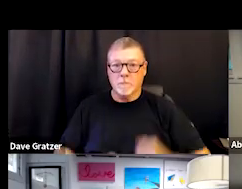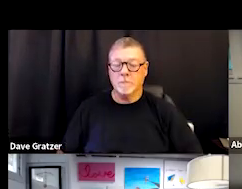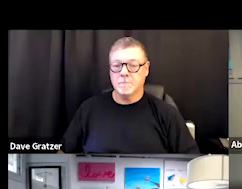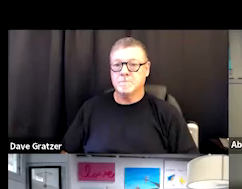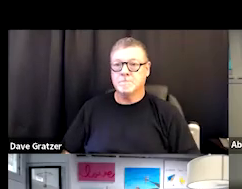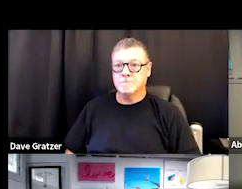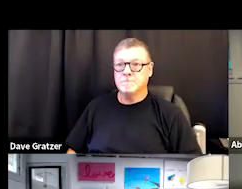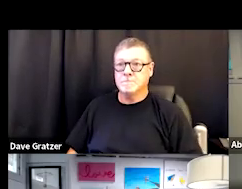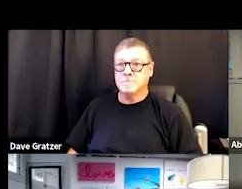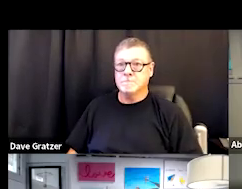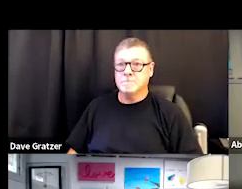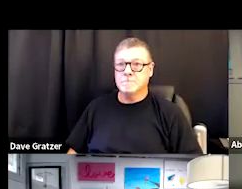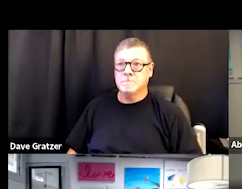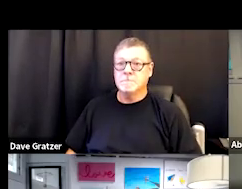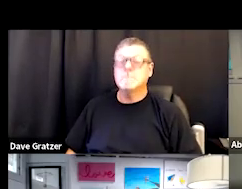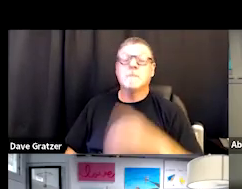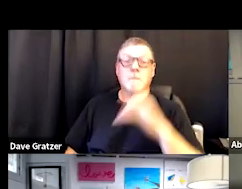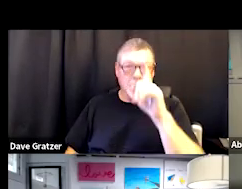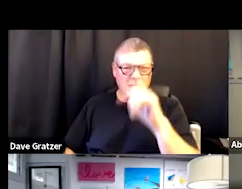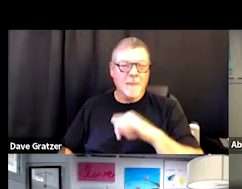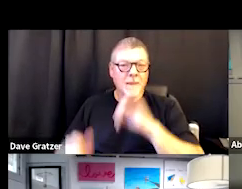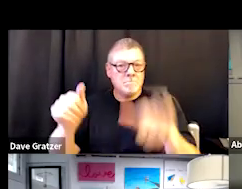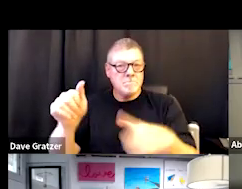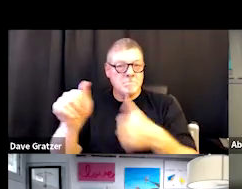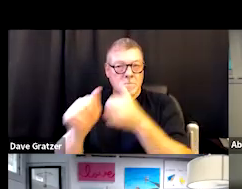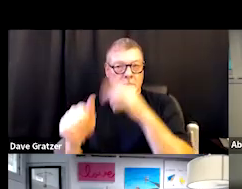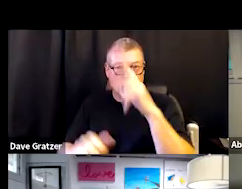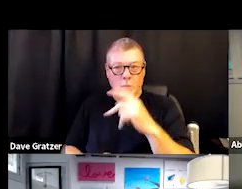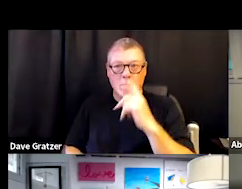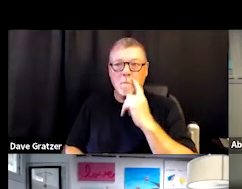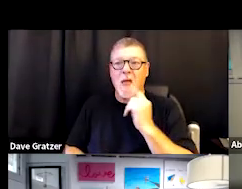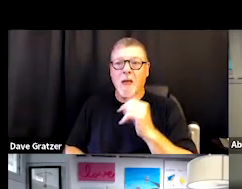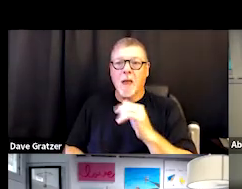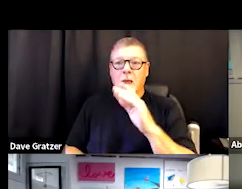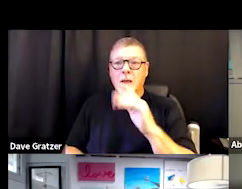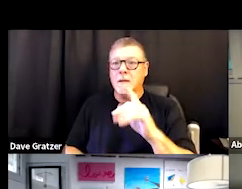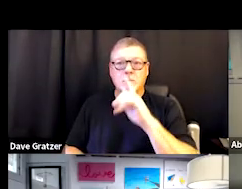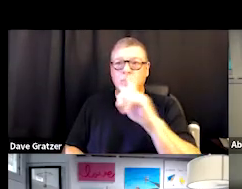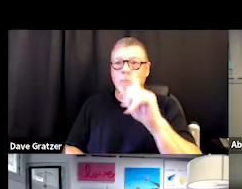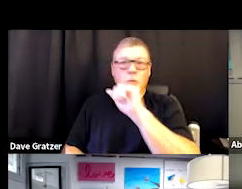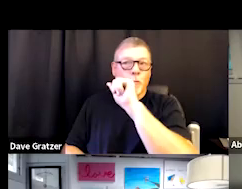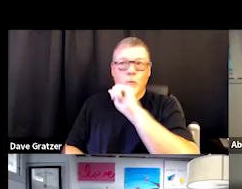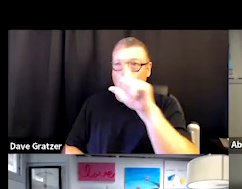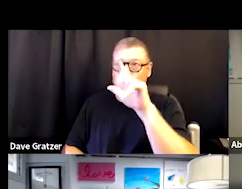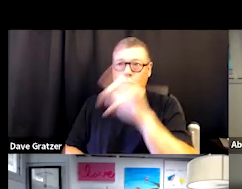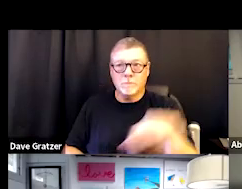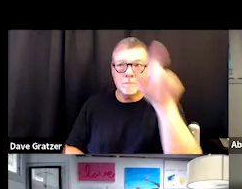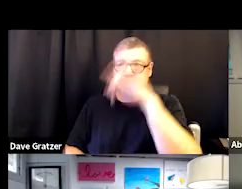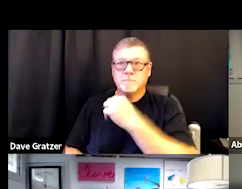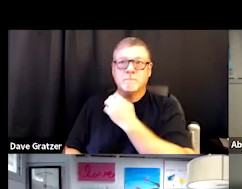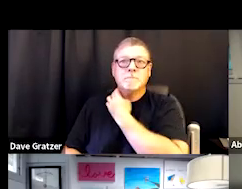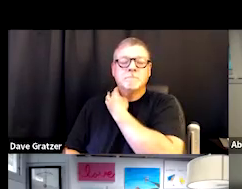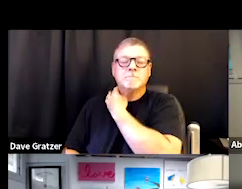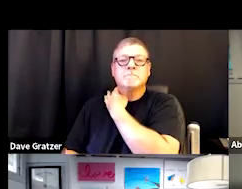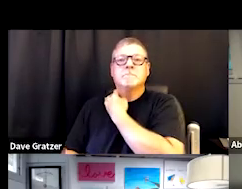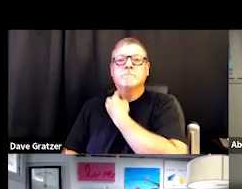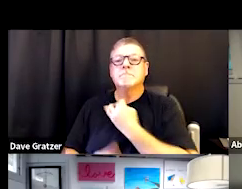Okay. So, to follow up on that, and I'll give this to all of the liaisons, some folks are concerned that they might not